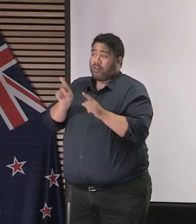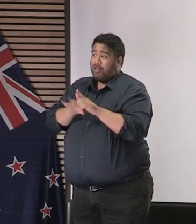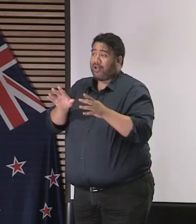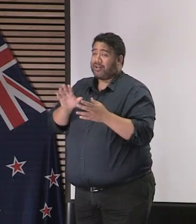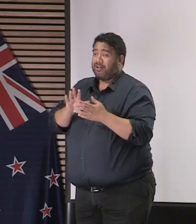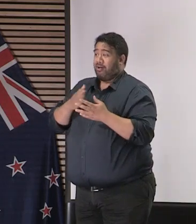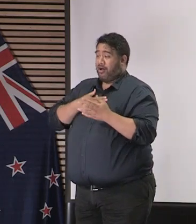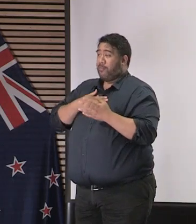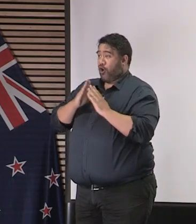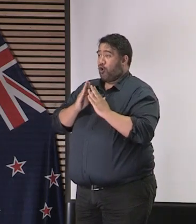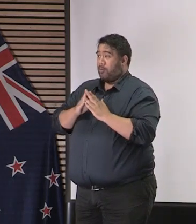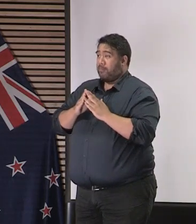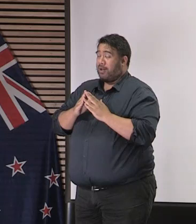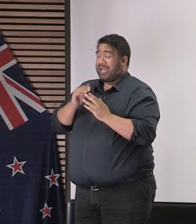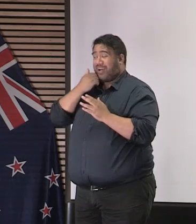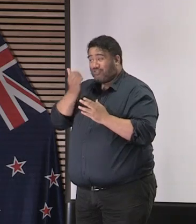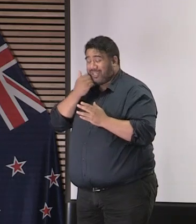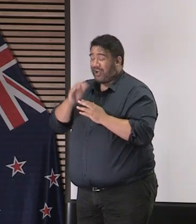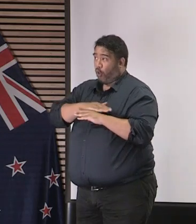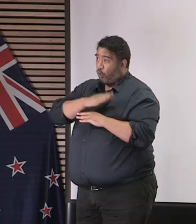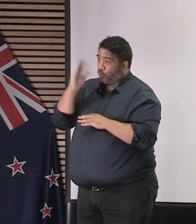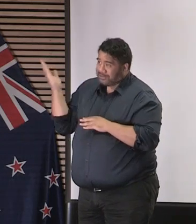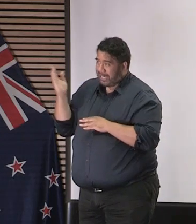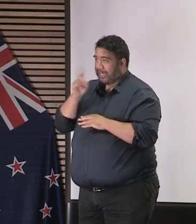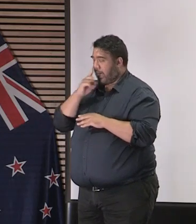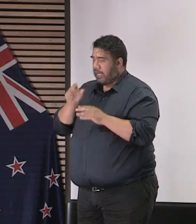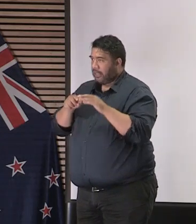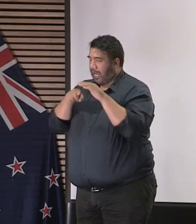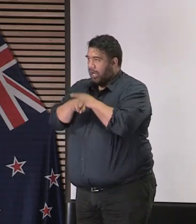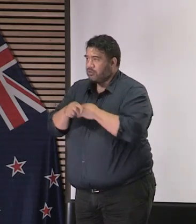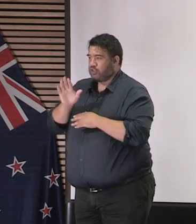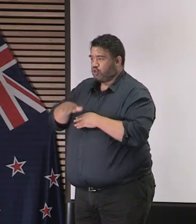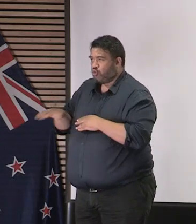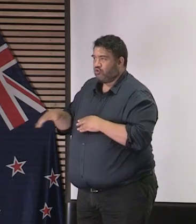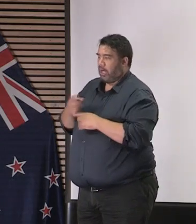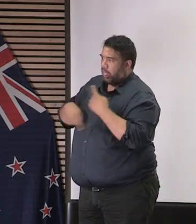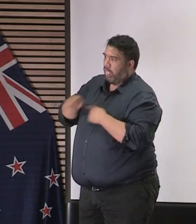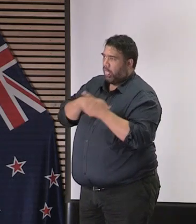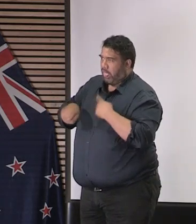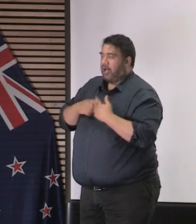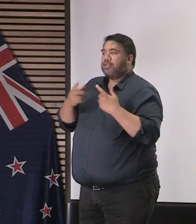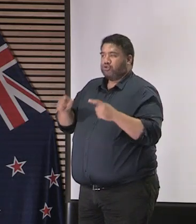I do want to acknowledge in this situation myself that being at home with your kids